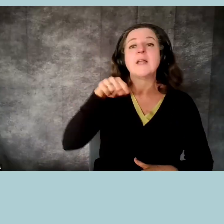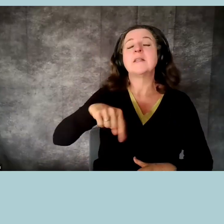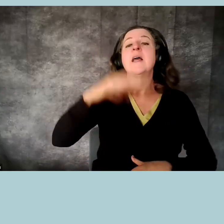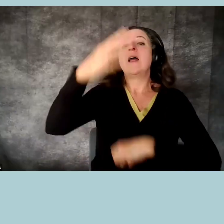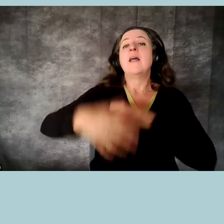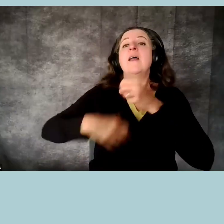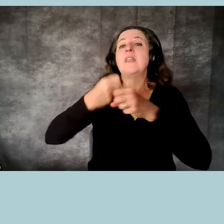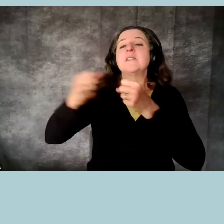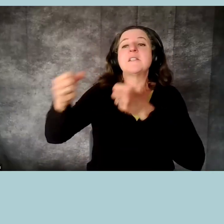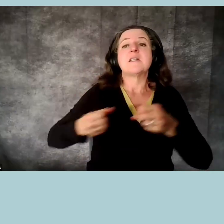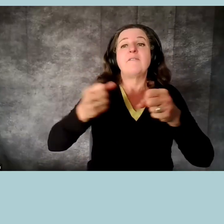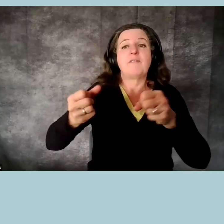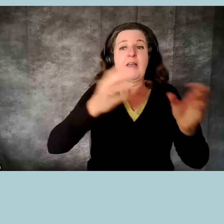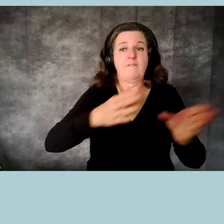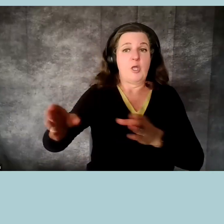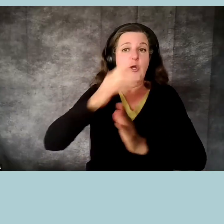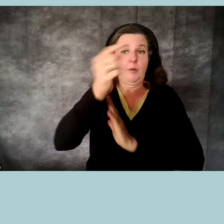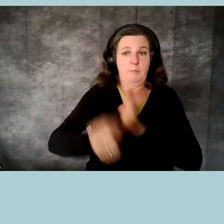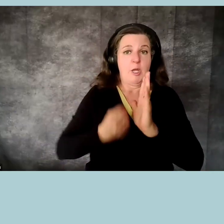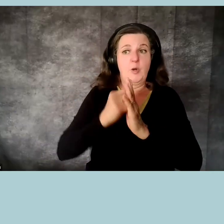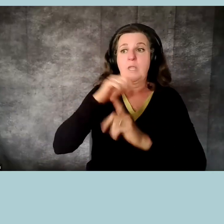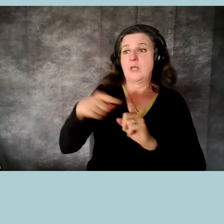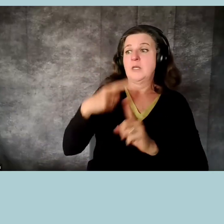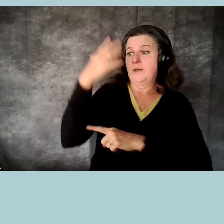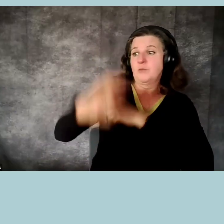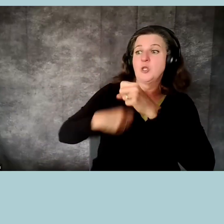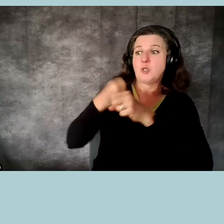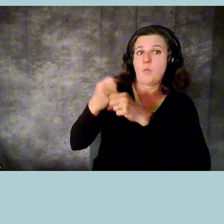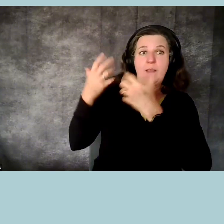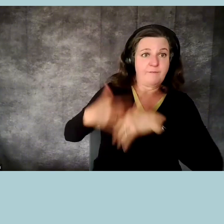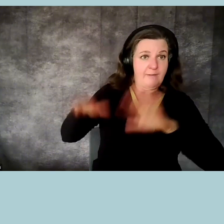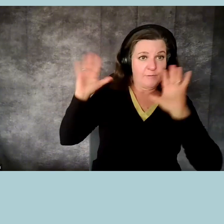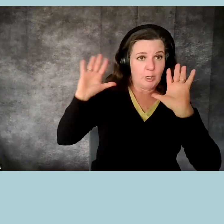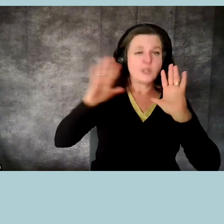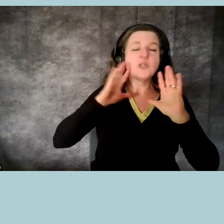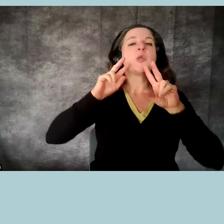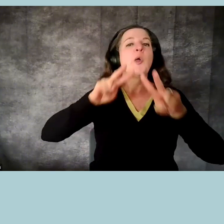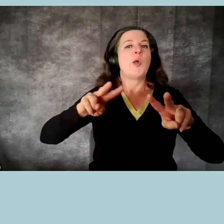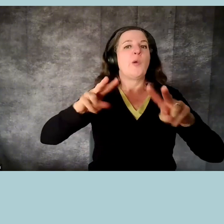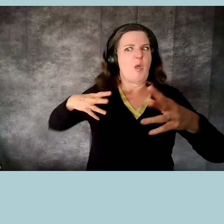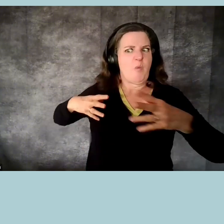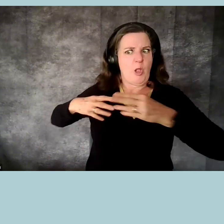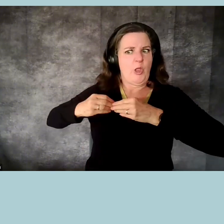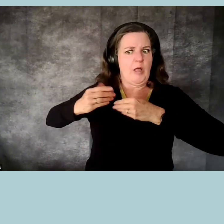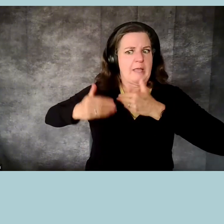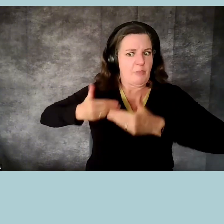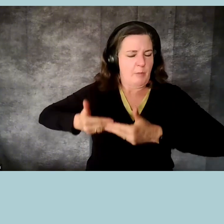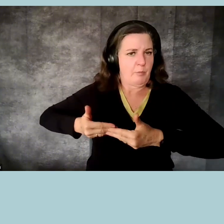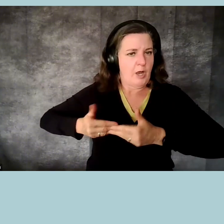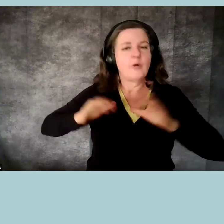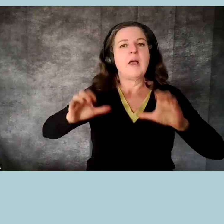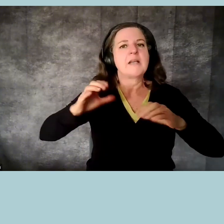when the end of five years is up we'll look at our progress and we're going to do the next version of it so this is not a one-off This will be continuing.